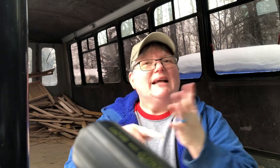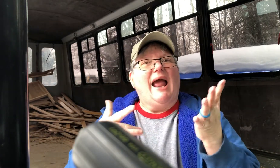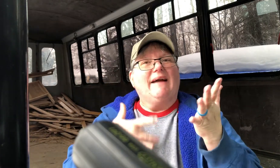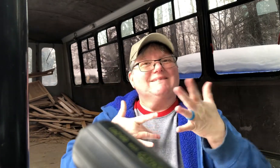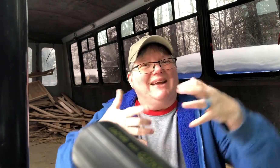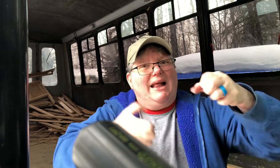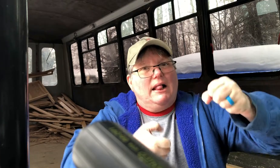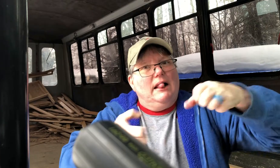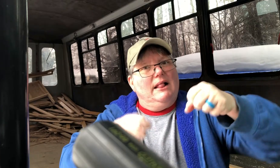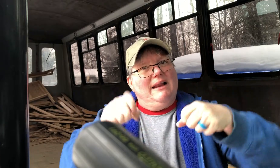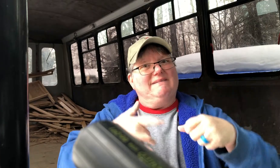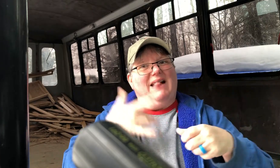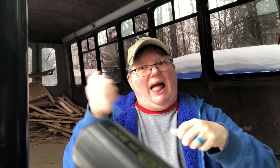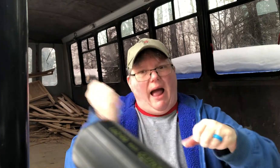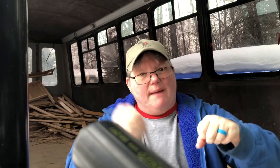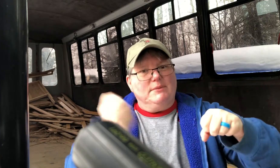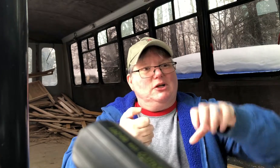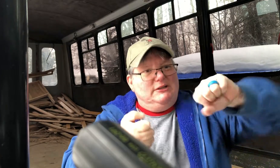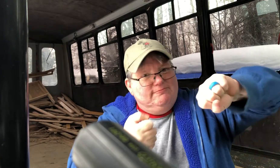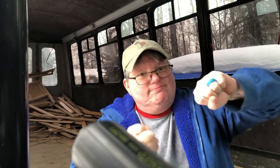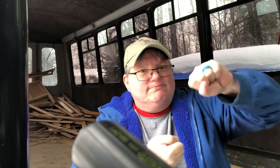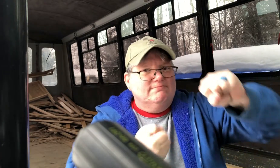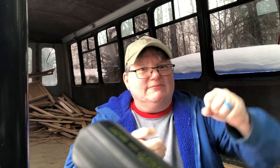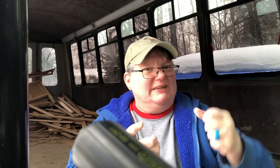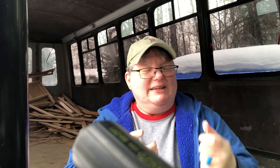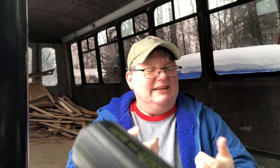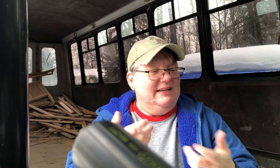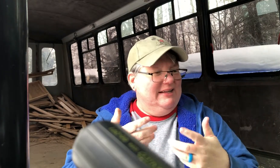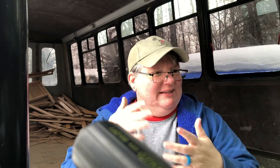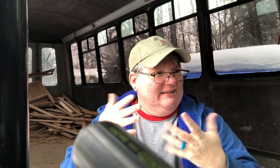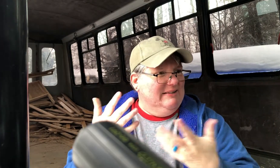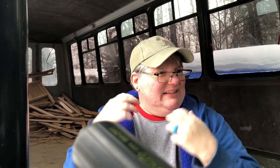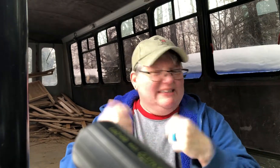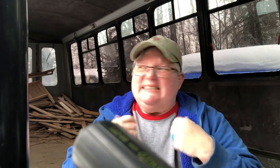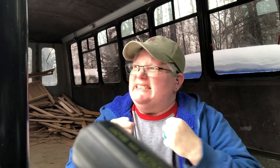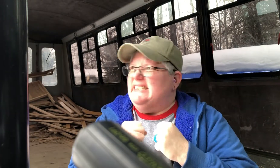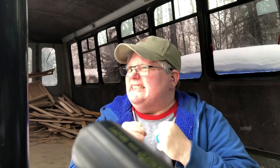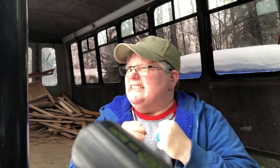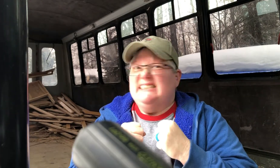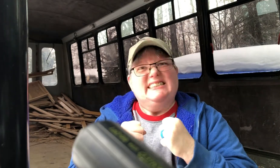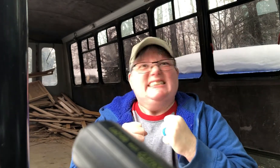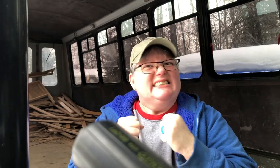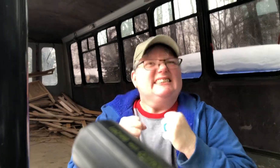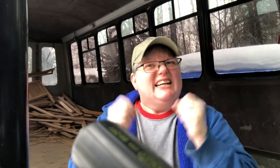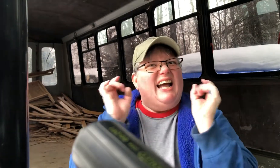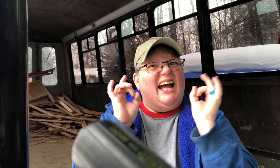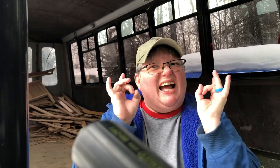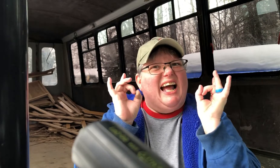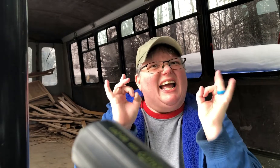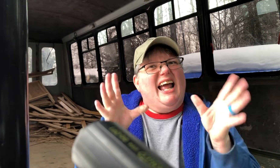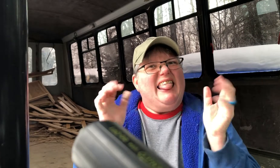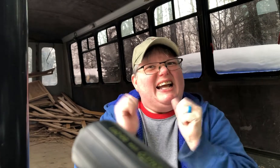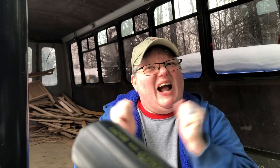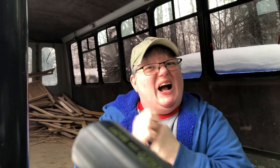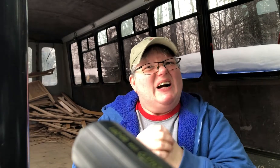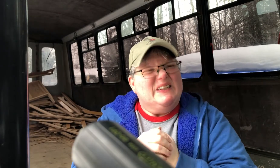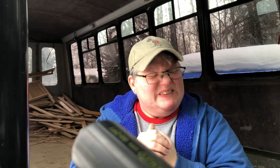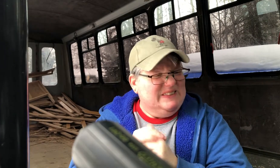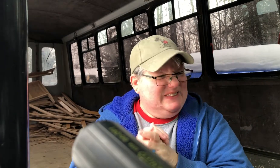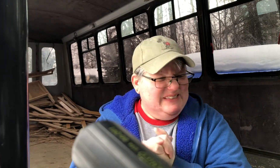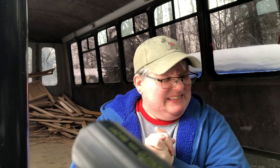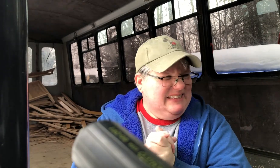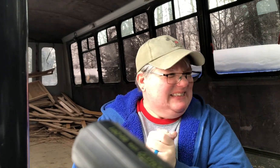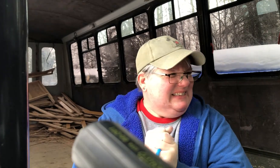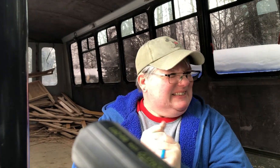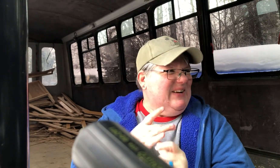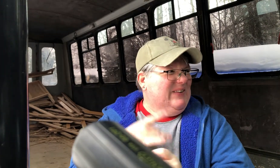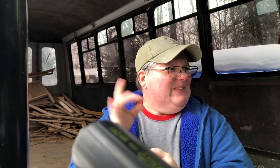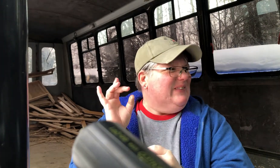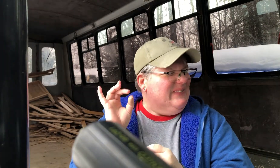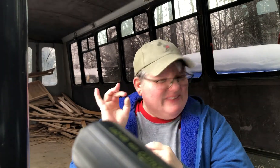I can't feel the handles when I need to hammer and hold stuff. So *grrr*... I hate the cold! I don't like it!